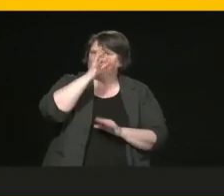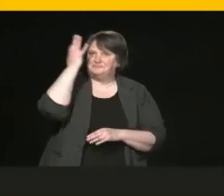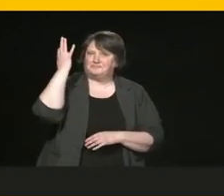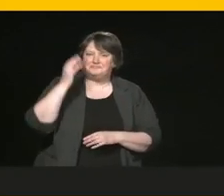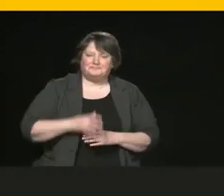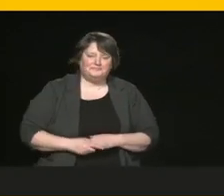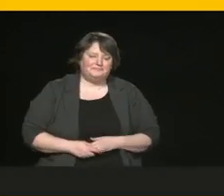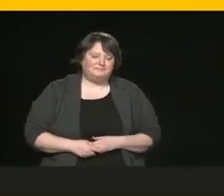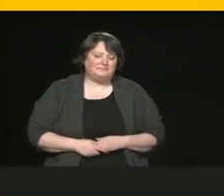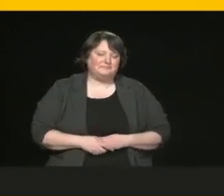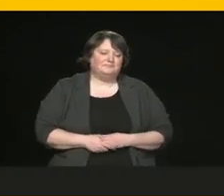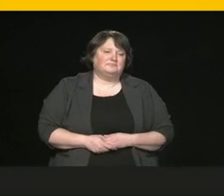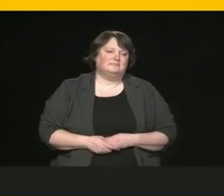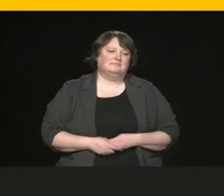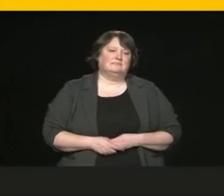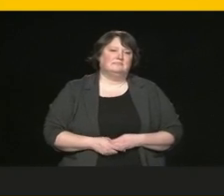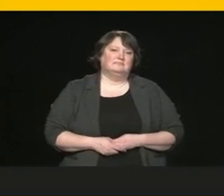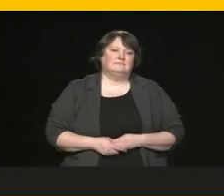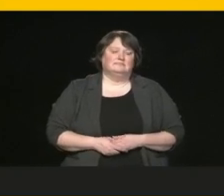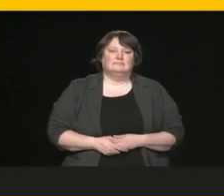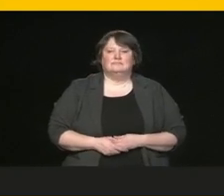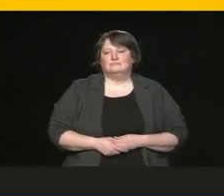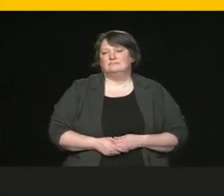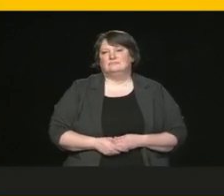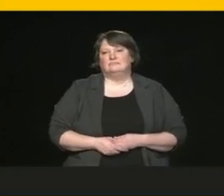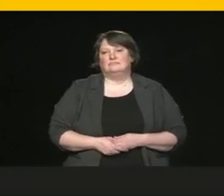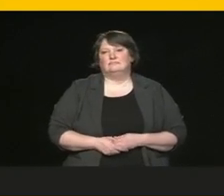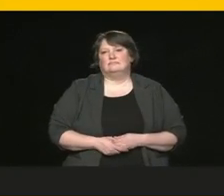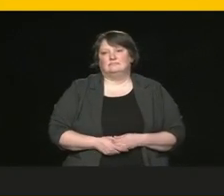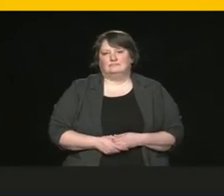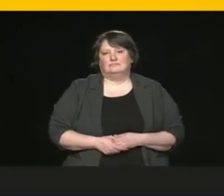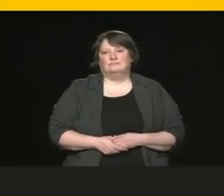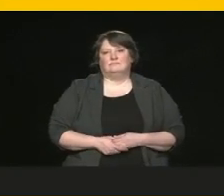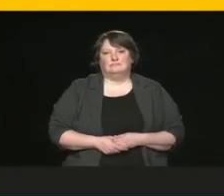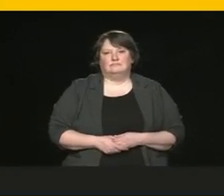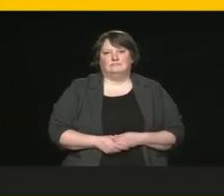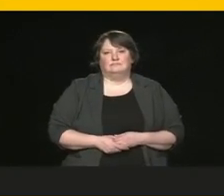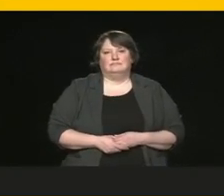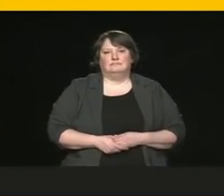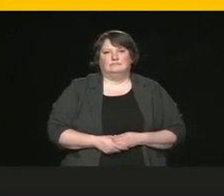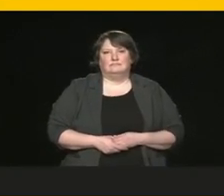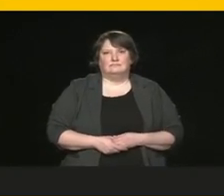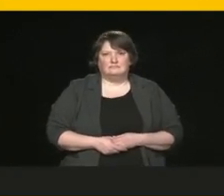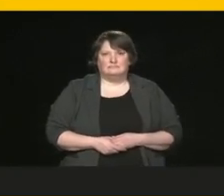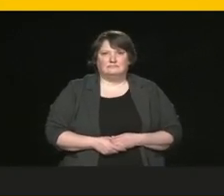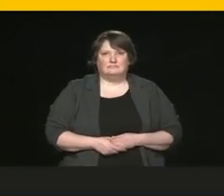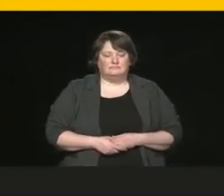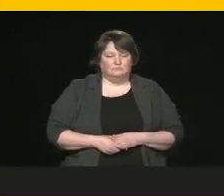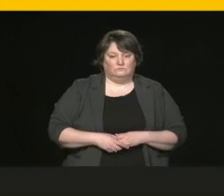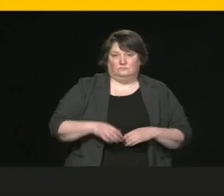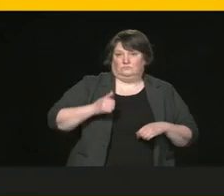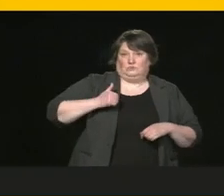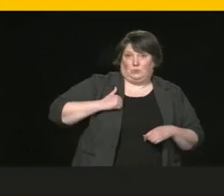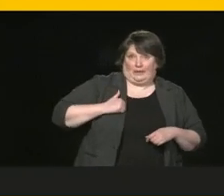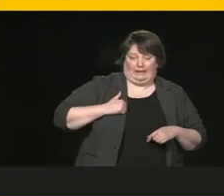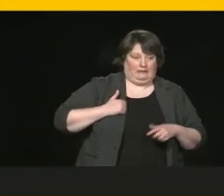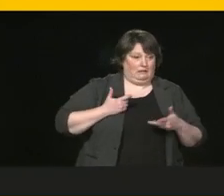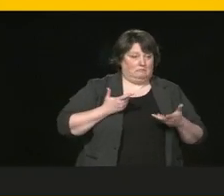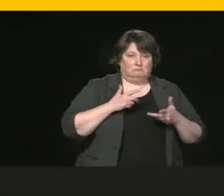OK. [SPEAKING FRENCH]. OUR TEAMS AND